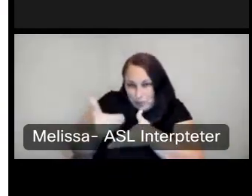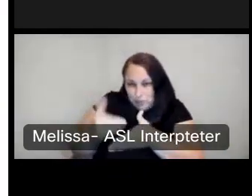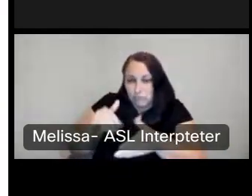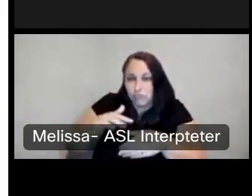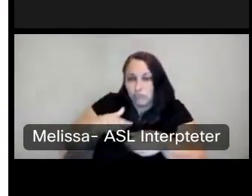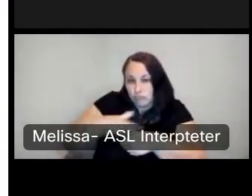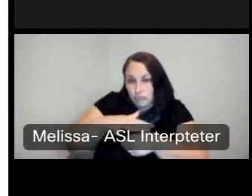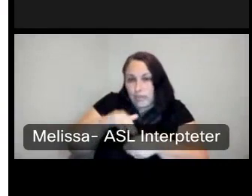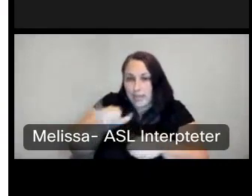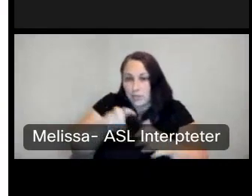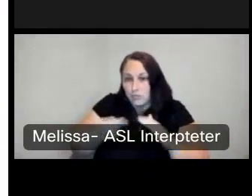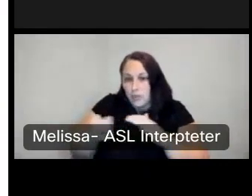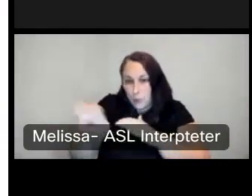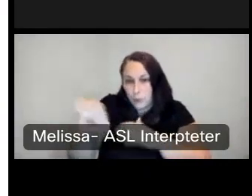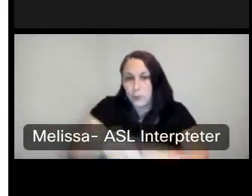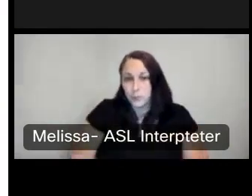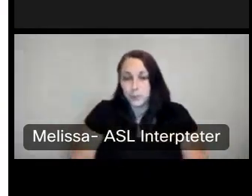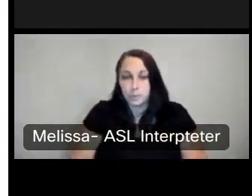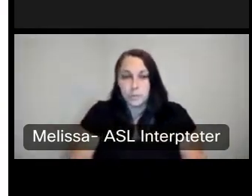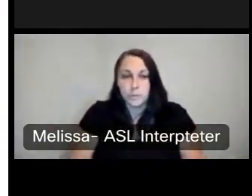and I think there's another slide I remember